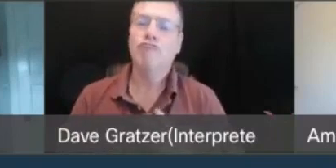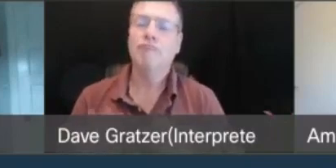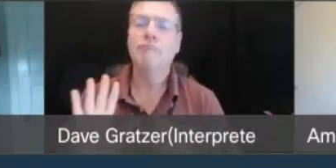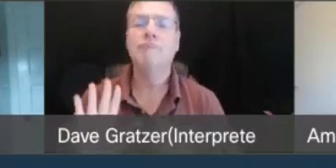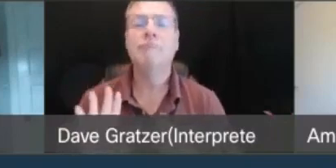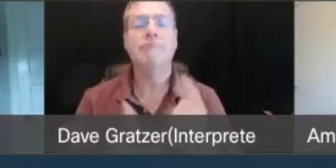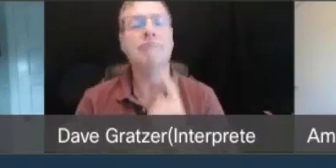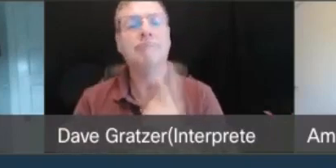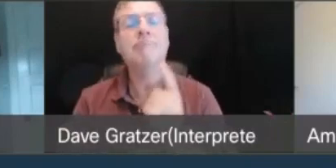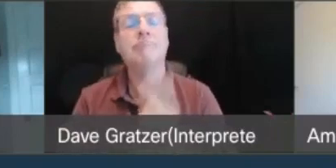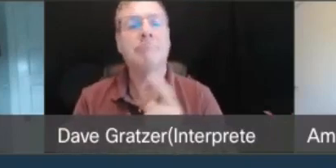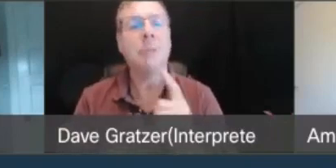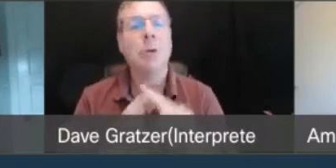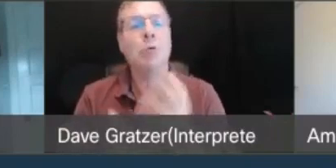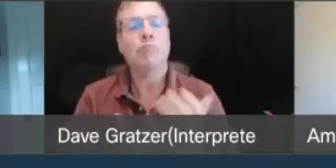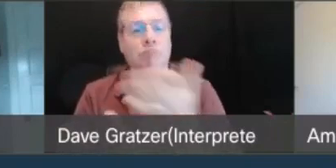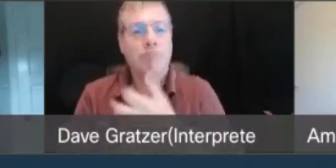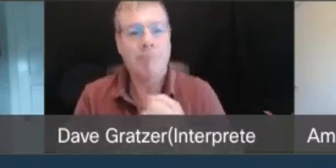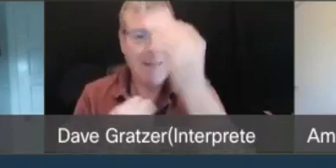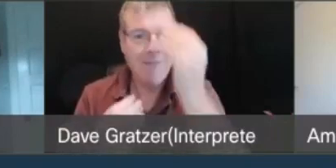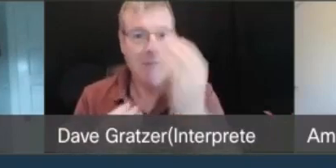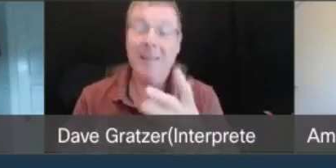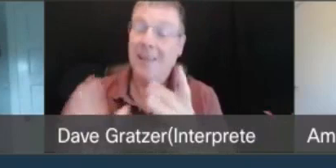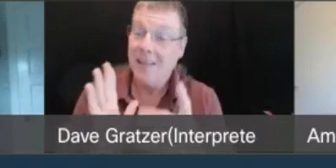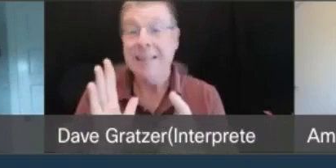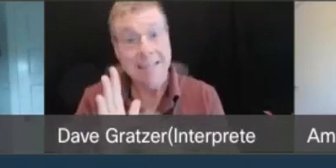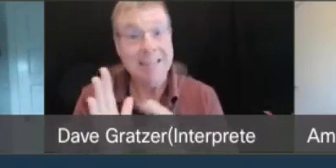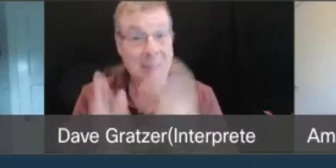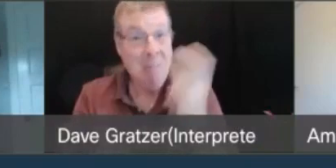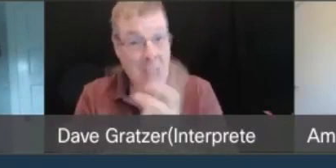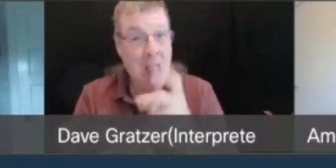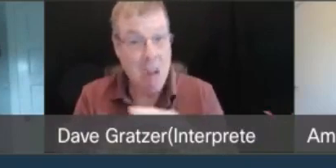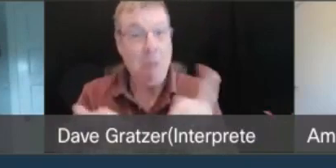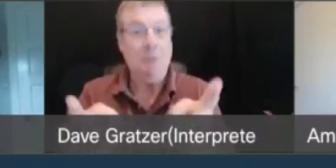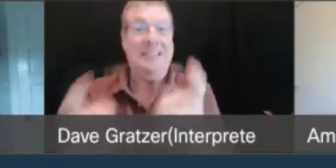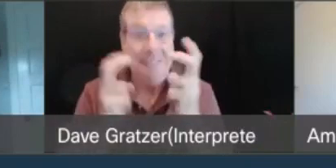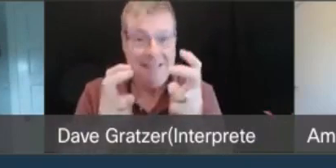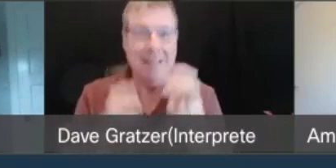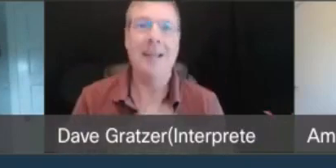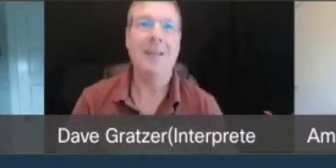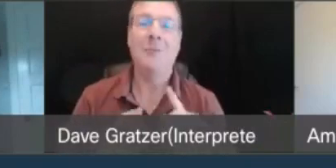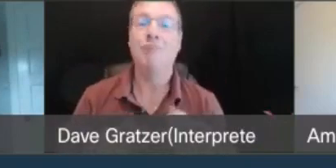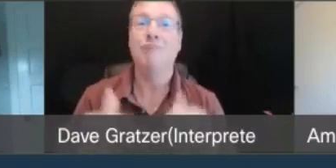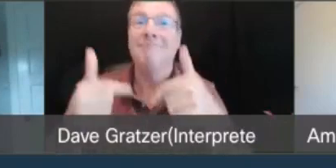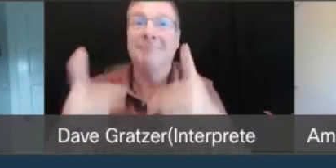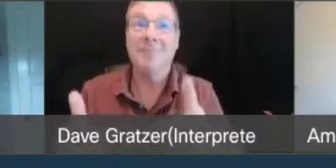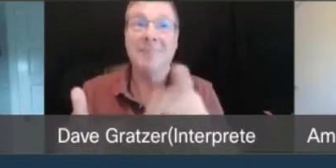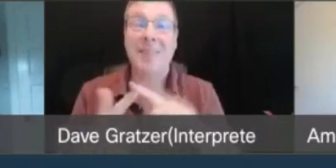to gather this information that can be sometimes difficult to gather. So I'm going to hand it off to Lauren and Jennifer,